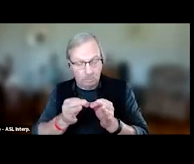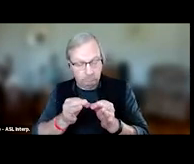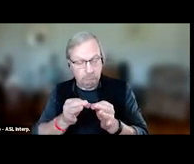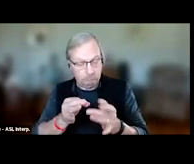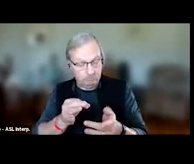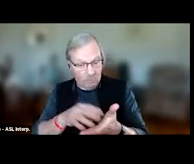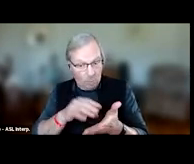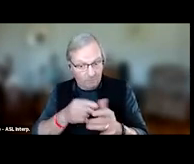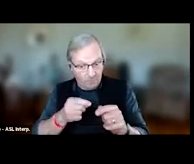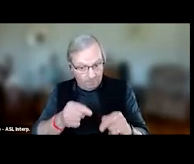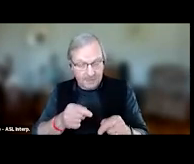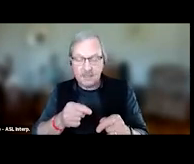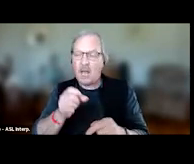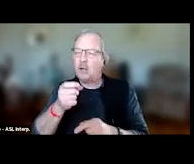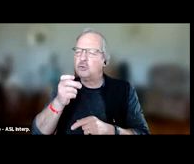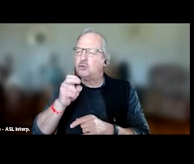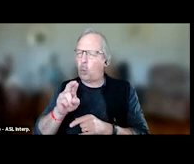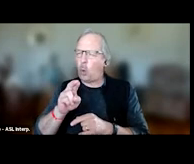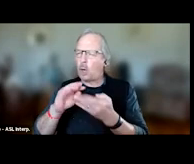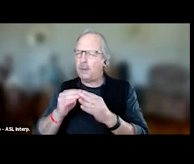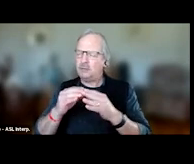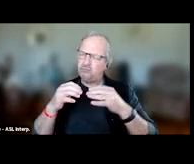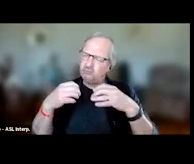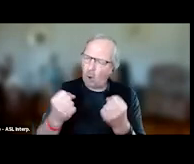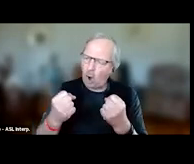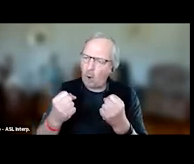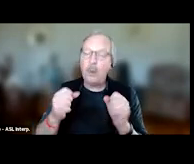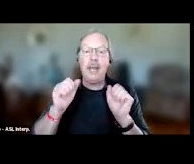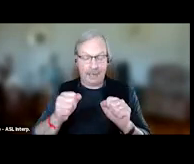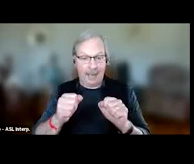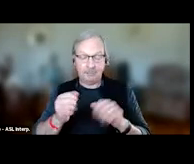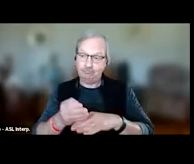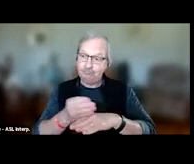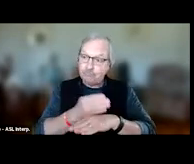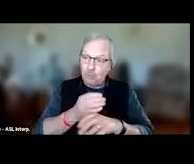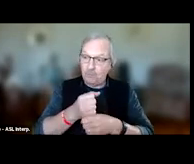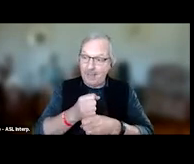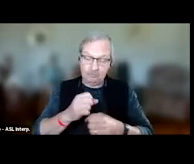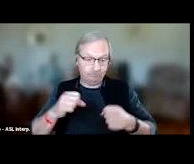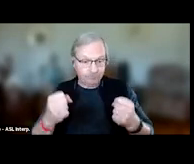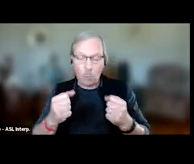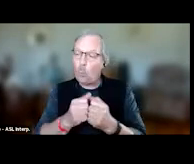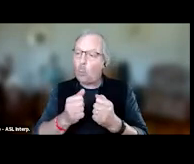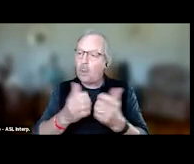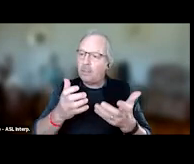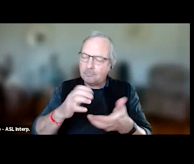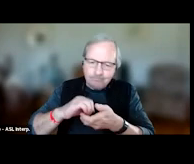community is a strong network and we can make it stronger with communication and collaboration by identifying